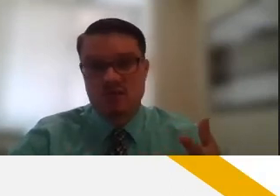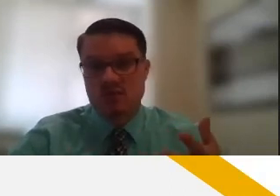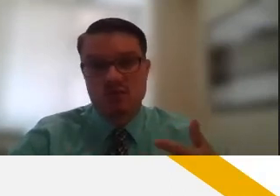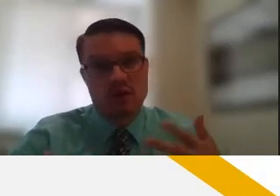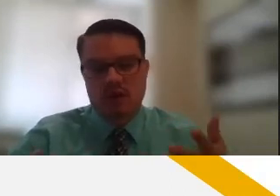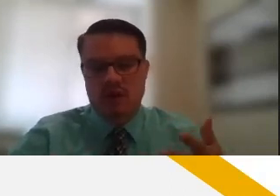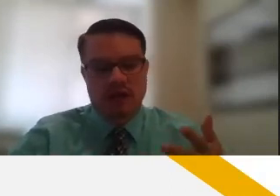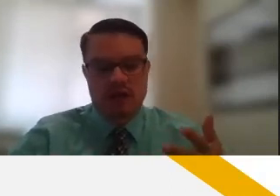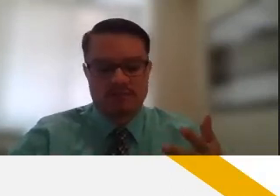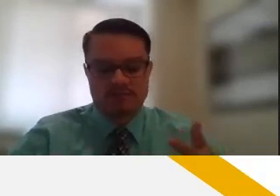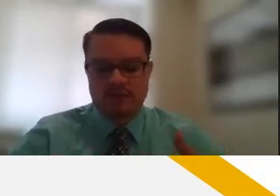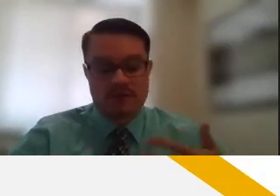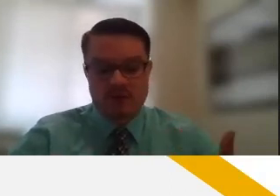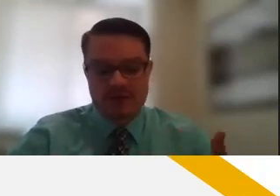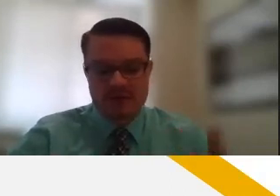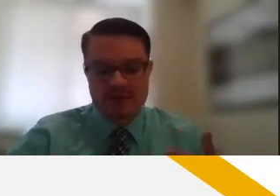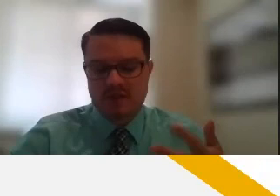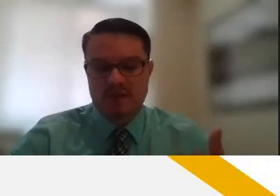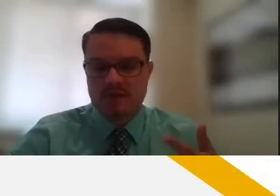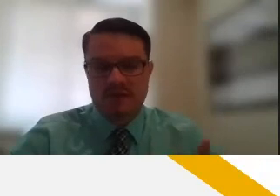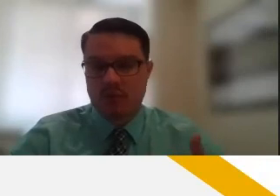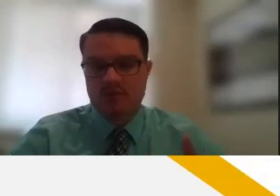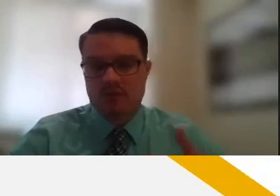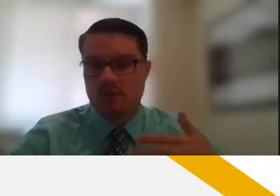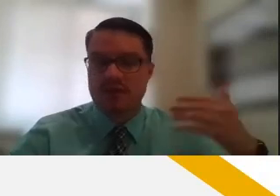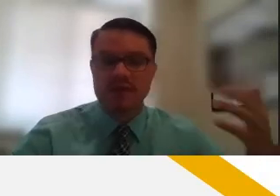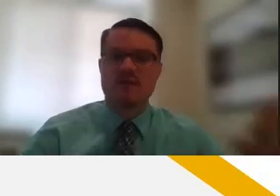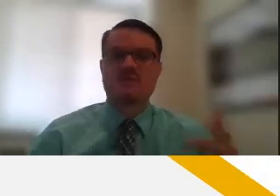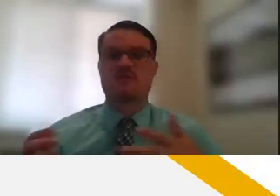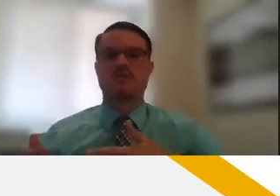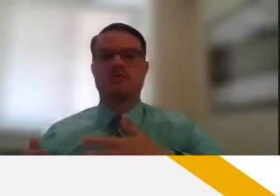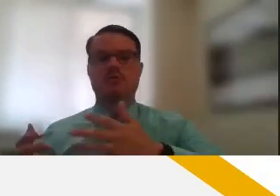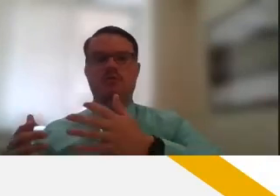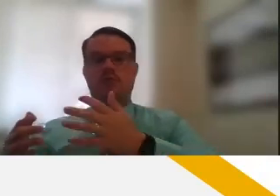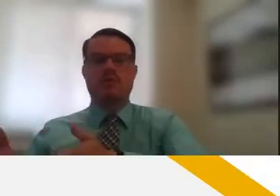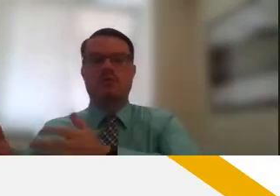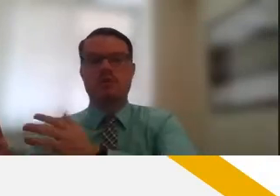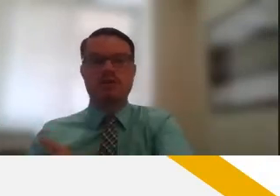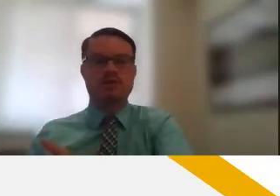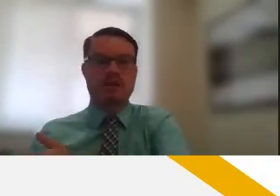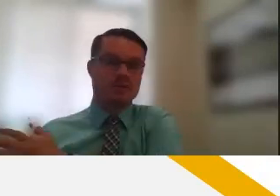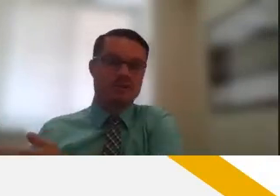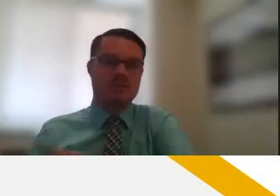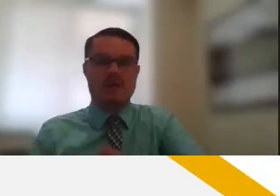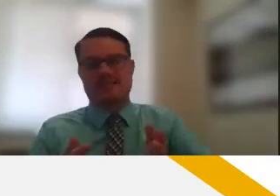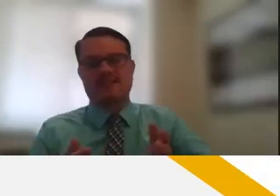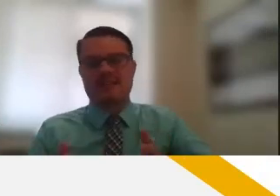to the services and supports in the school like that student who may be in a wheelchair who needs equal access